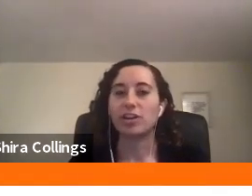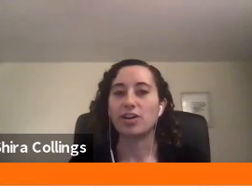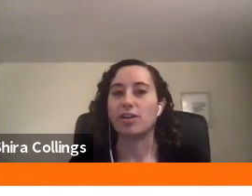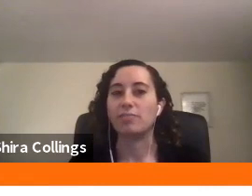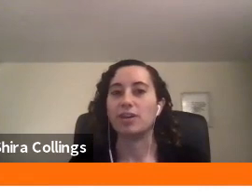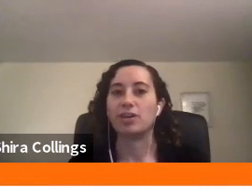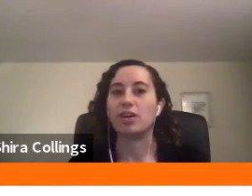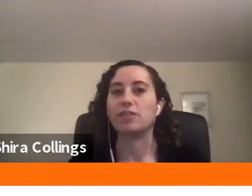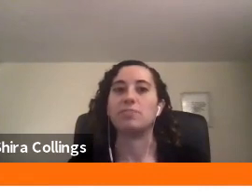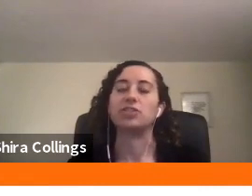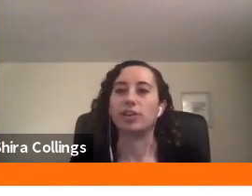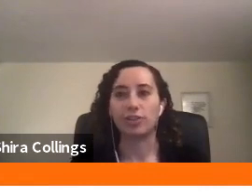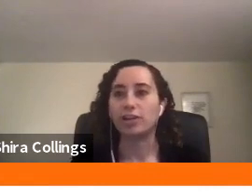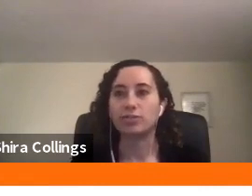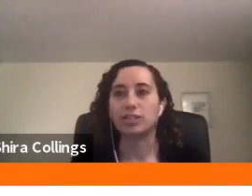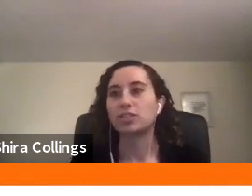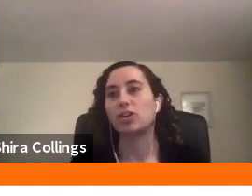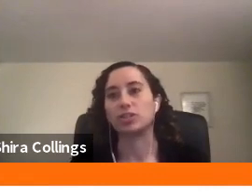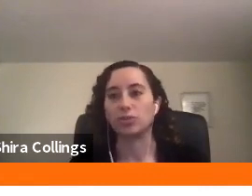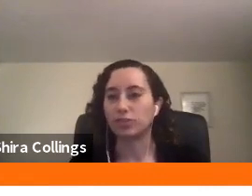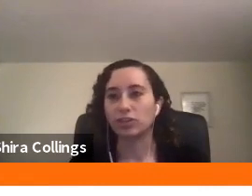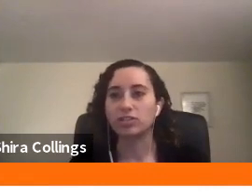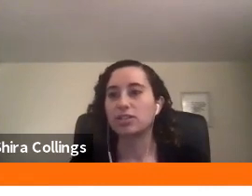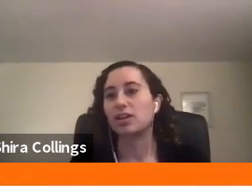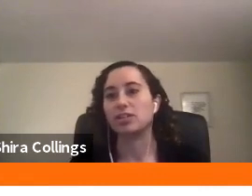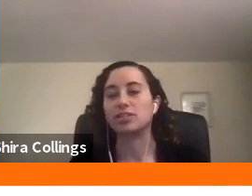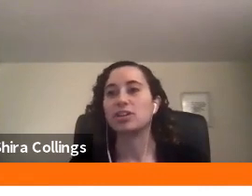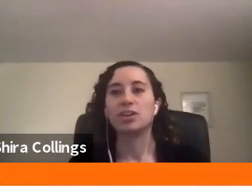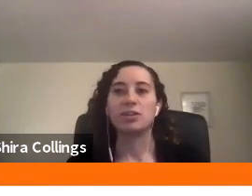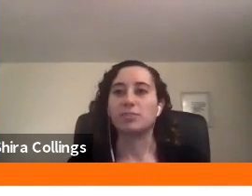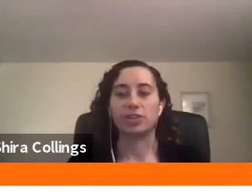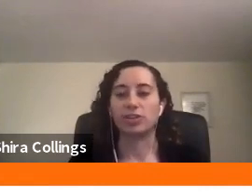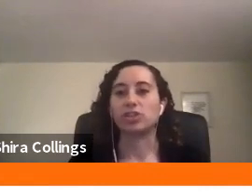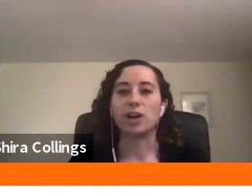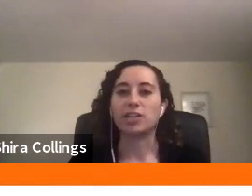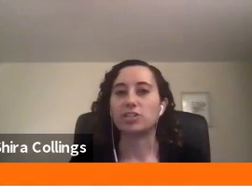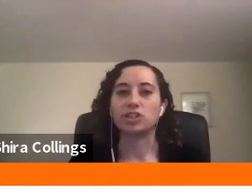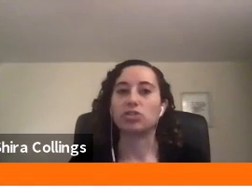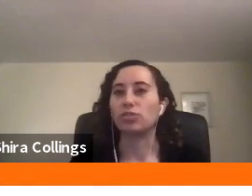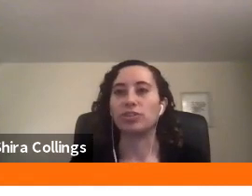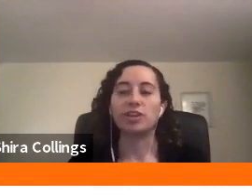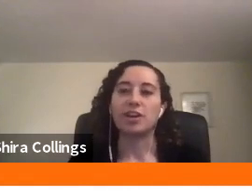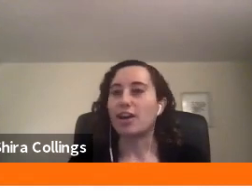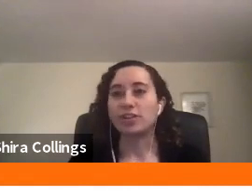about how this specifically affects mental healthcare. But this definitely I'll say now applies to